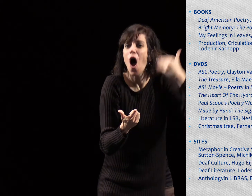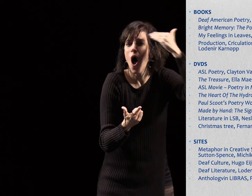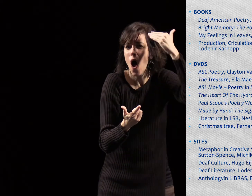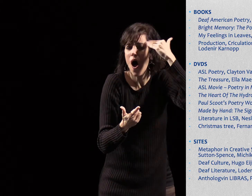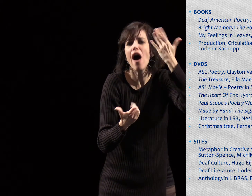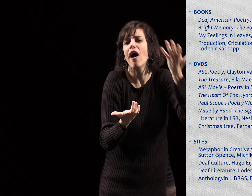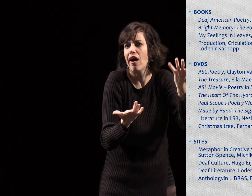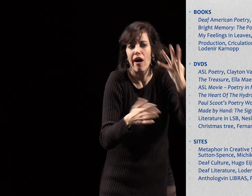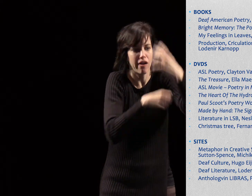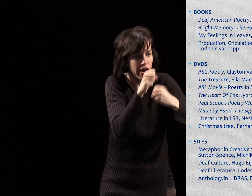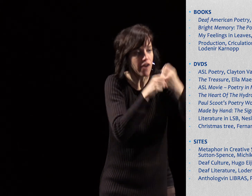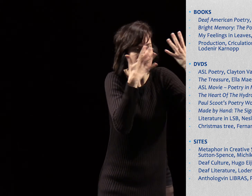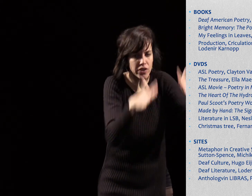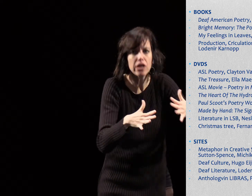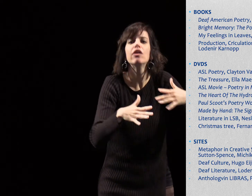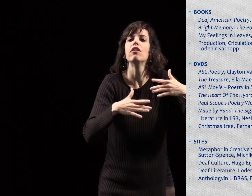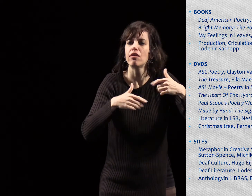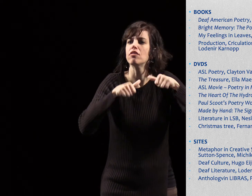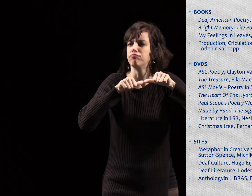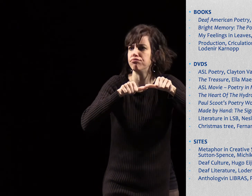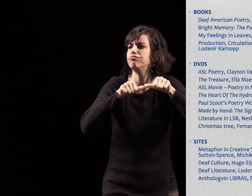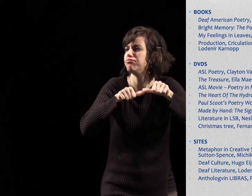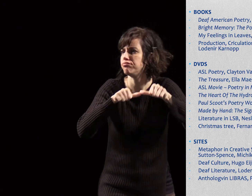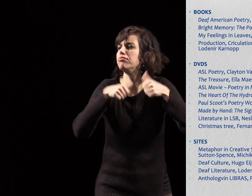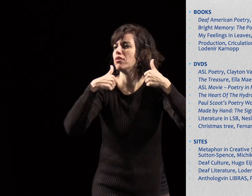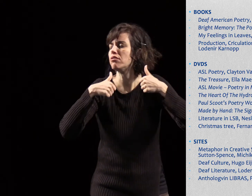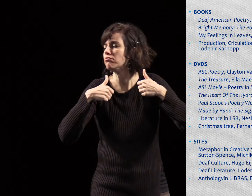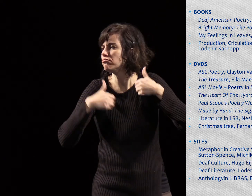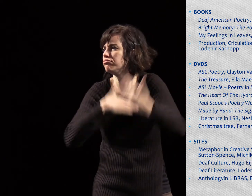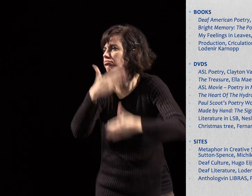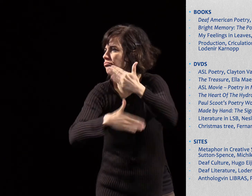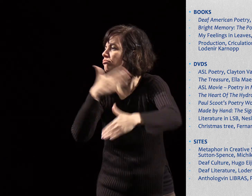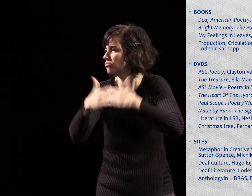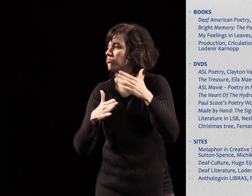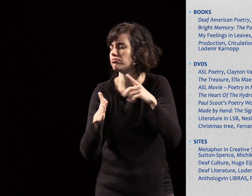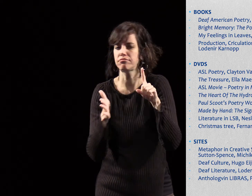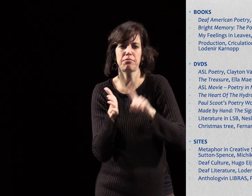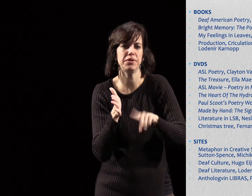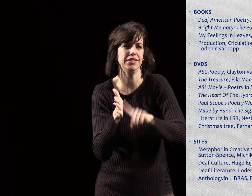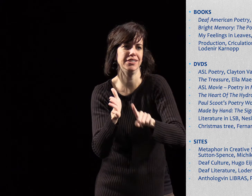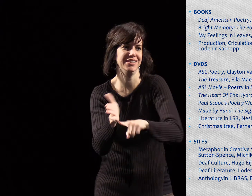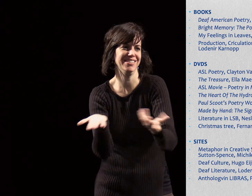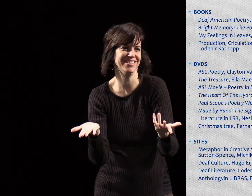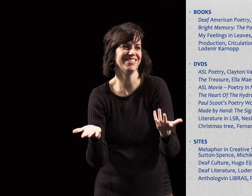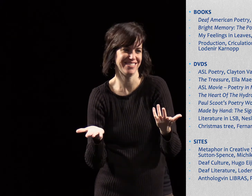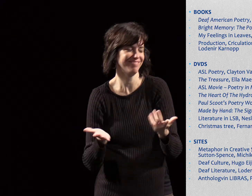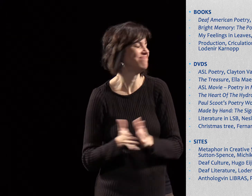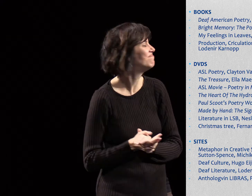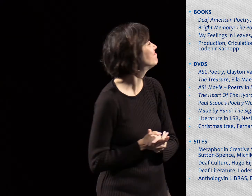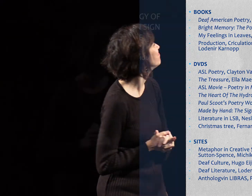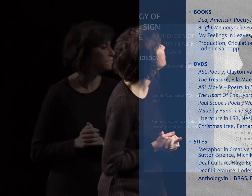I can't summarize everything that I used over the years. But that's the process of research.